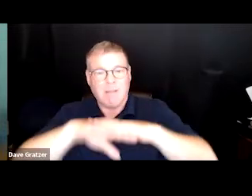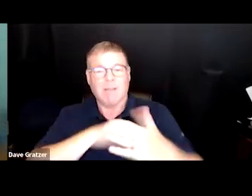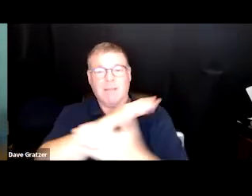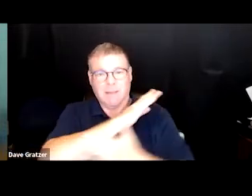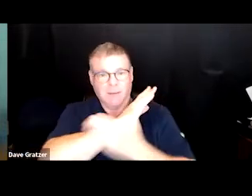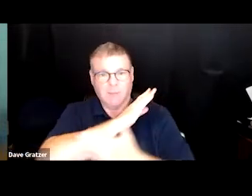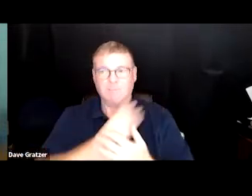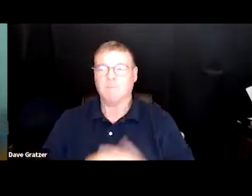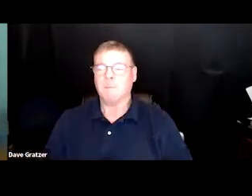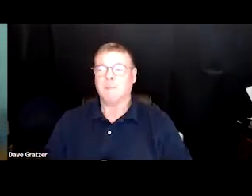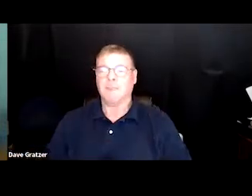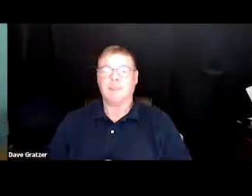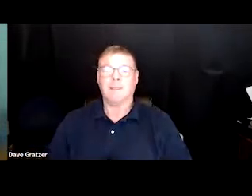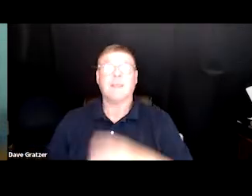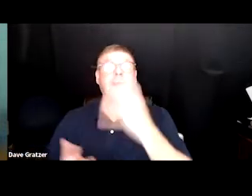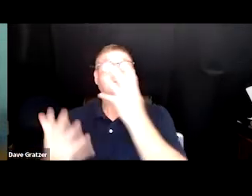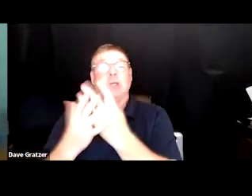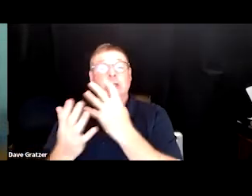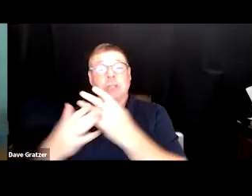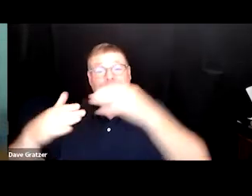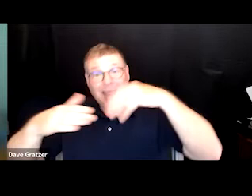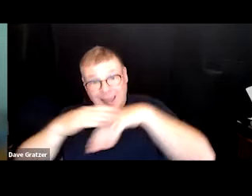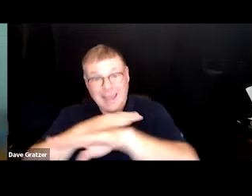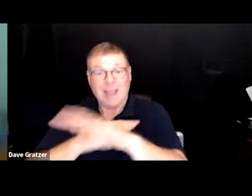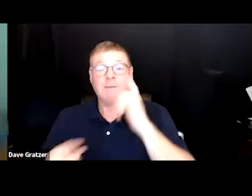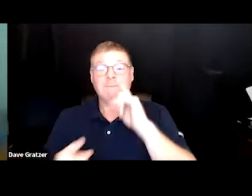Jail reentry coordinators or primary contact staff